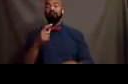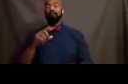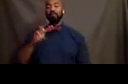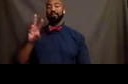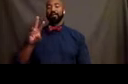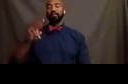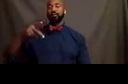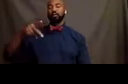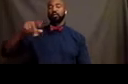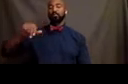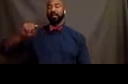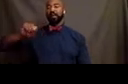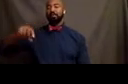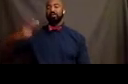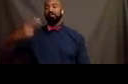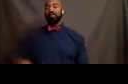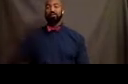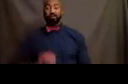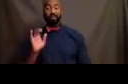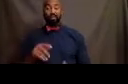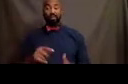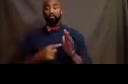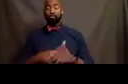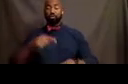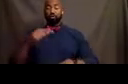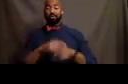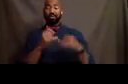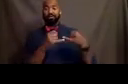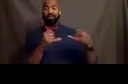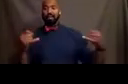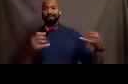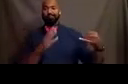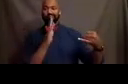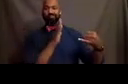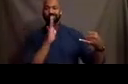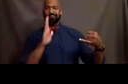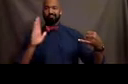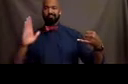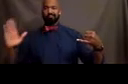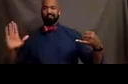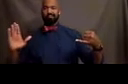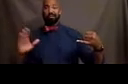And I like the timeline because it helps us then gauge, do we make any medication dosing changes